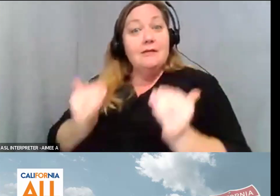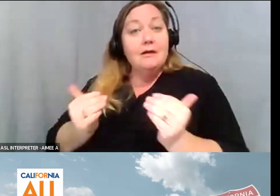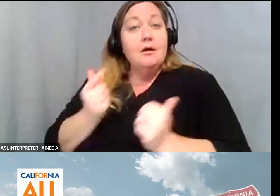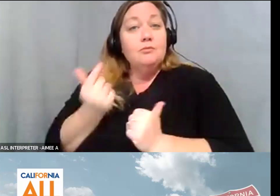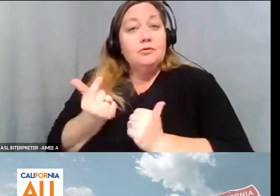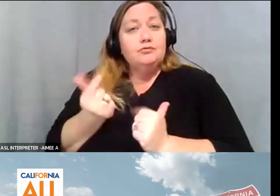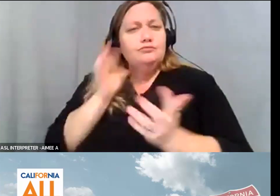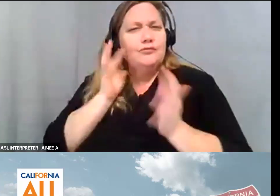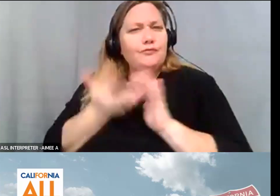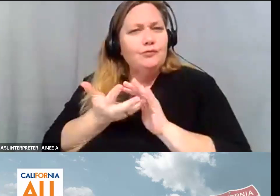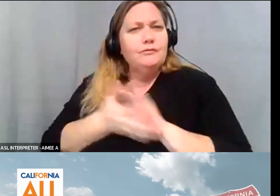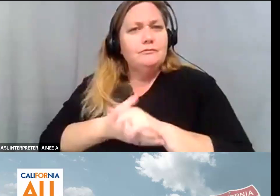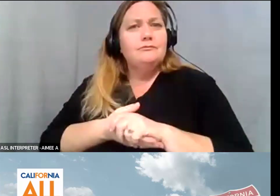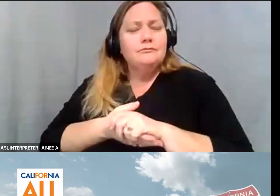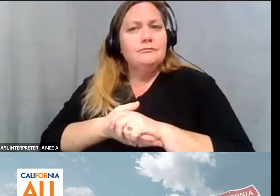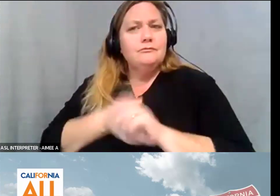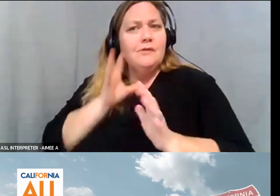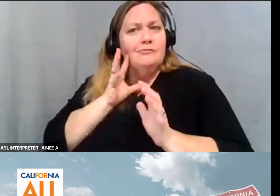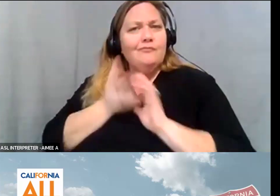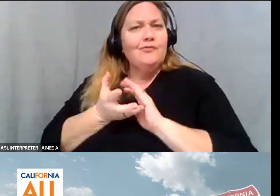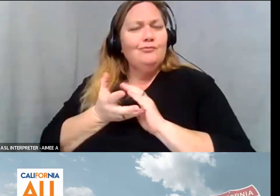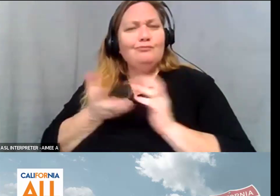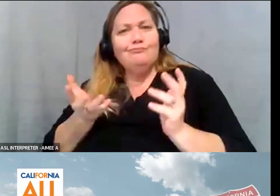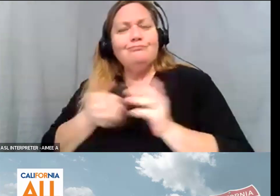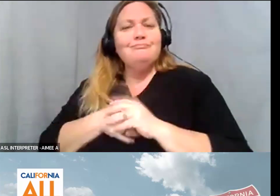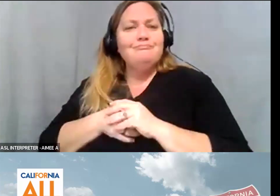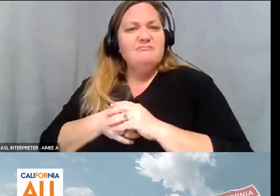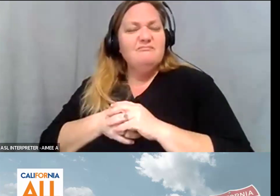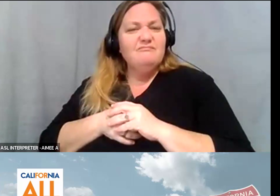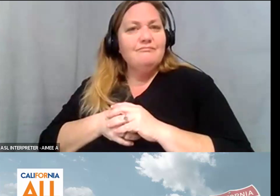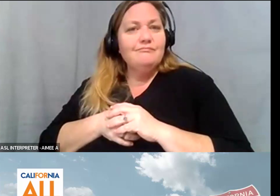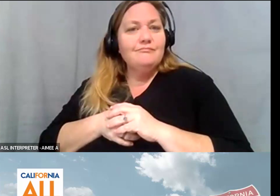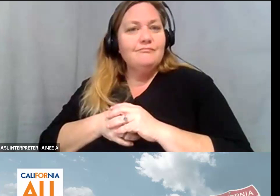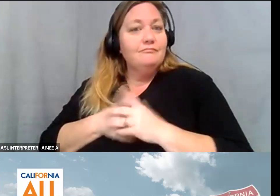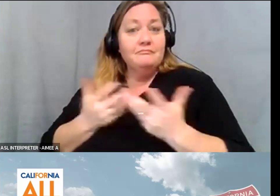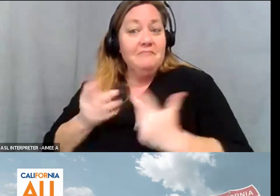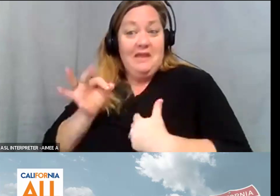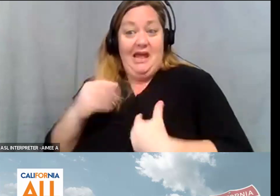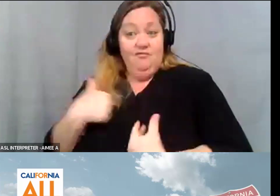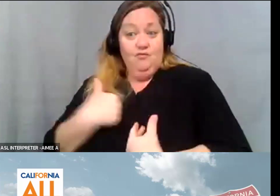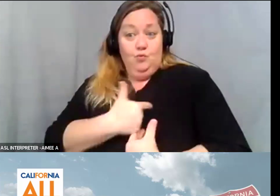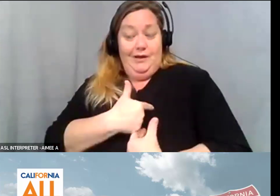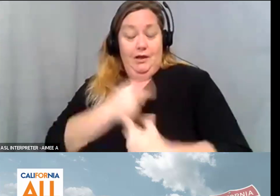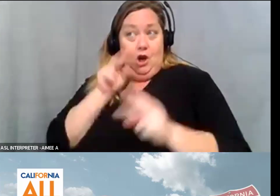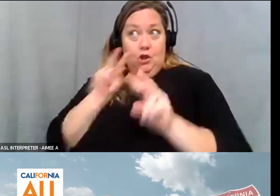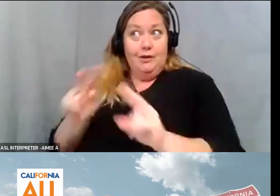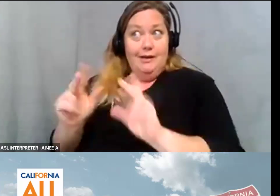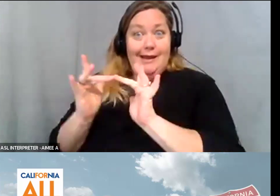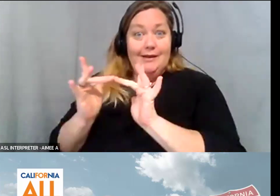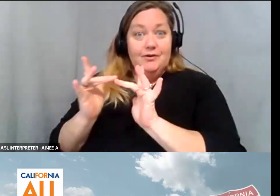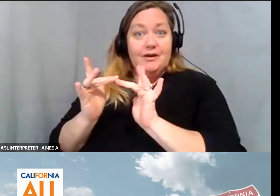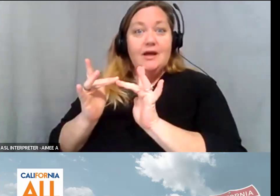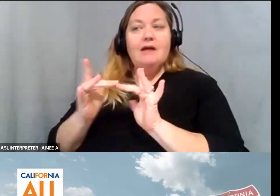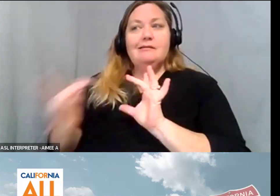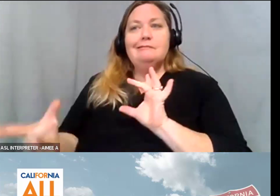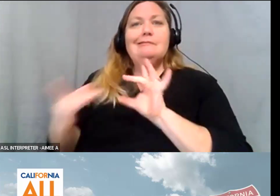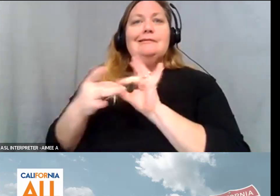confused. I'm confused in that. If we're looking at Internet and connecting people to the Internet,